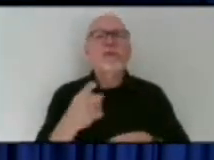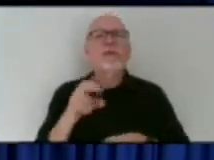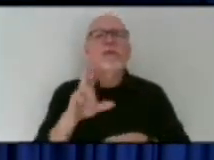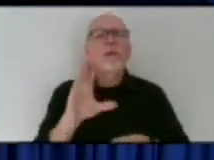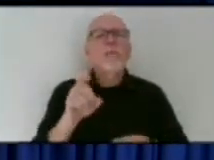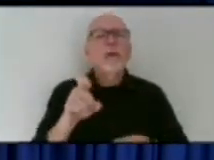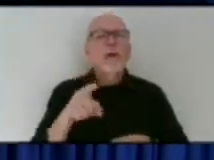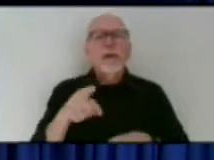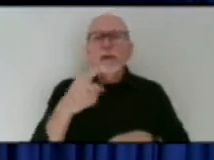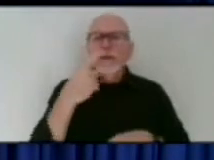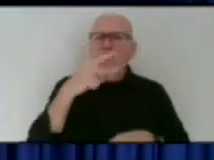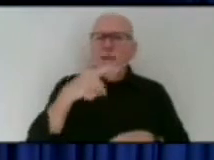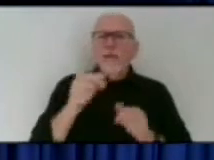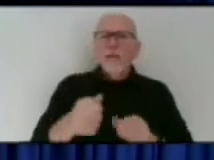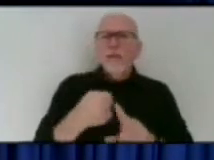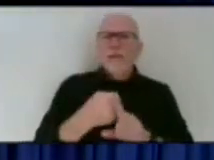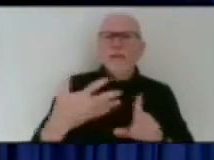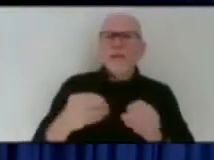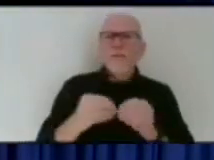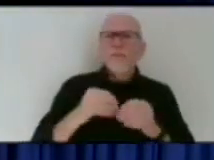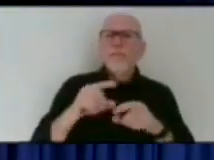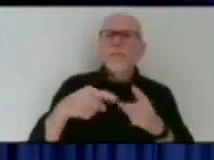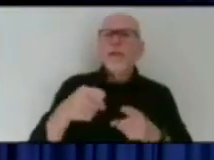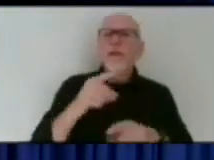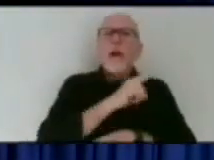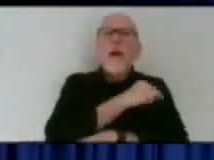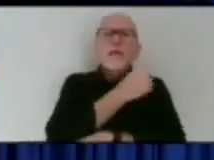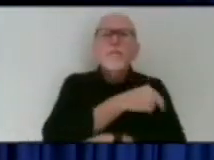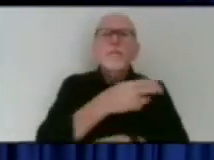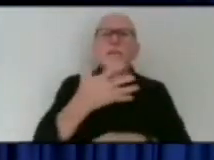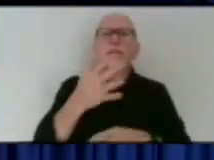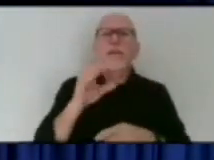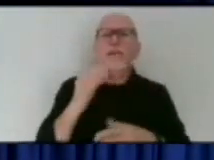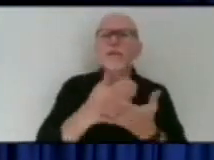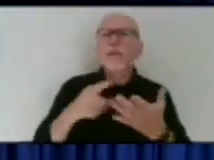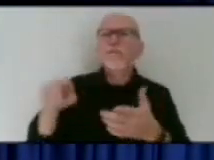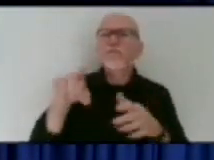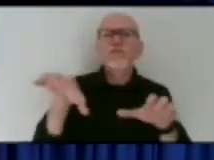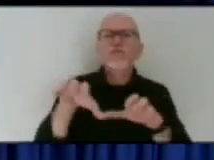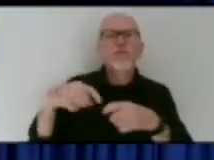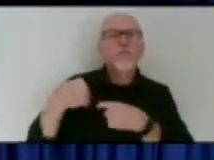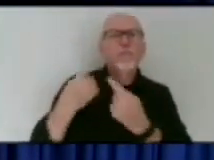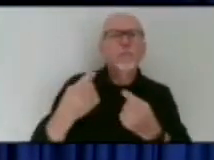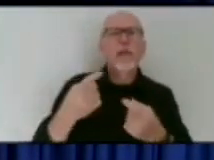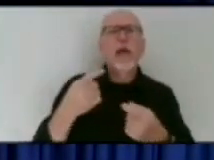you could elaborate a little bit more about hospitals and some of the measures that they've been taking. I've been watching as the I C U percentage